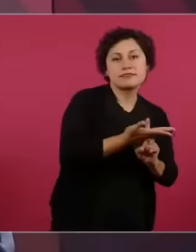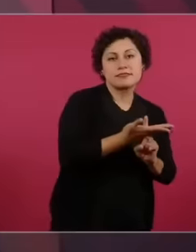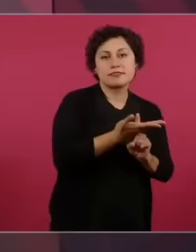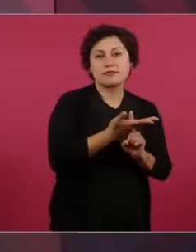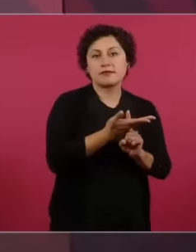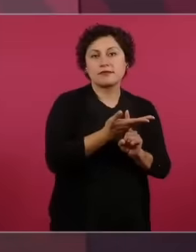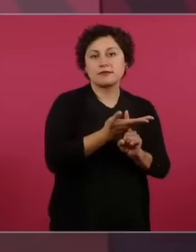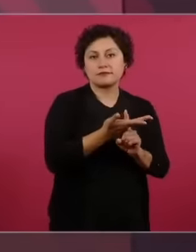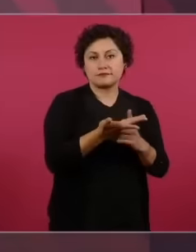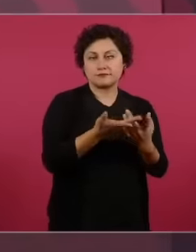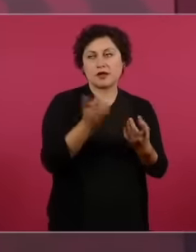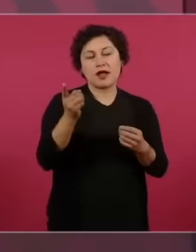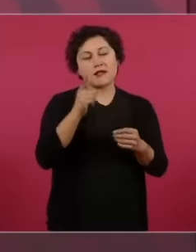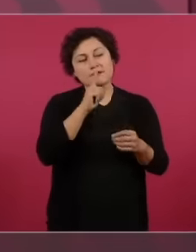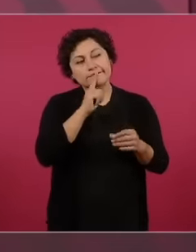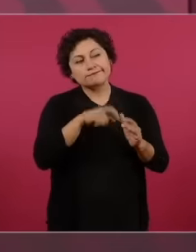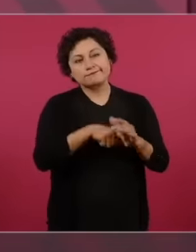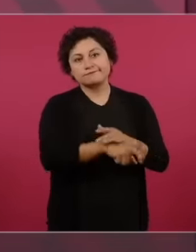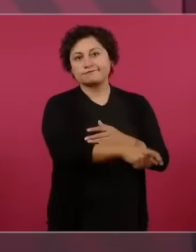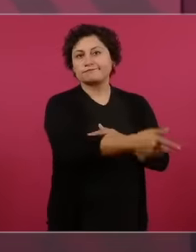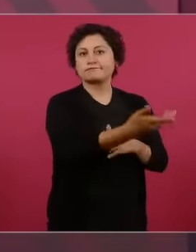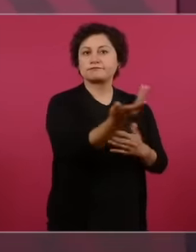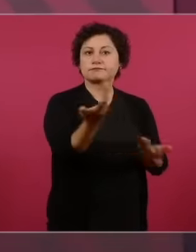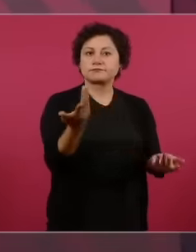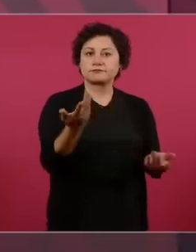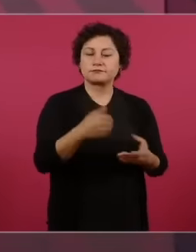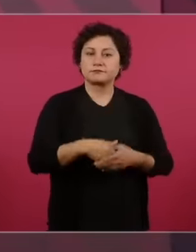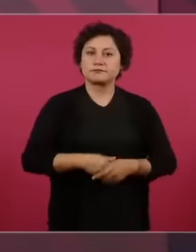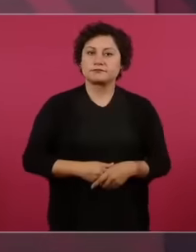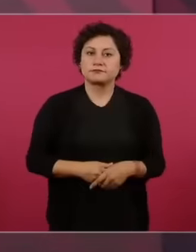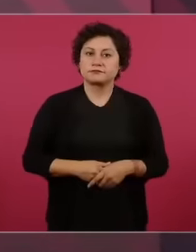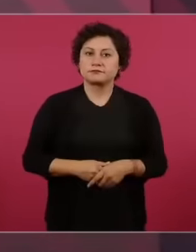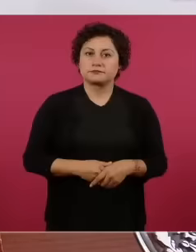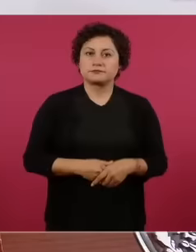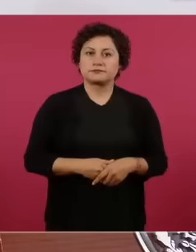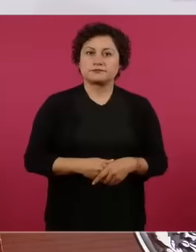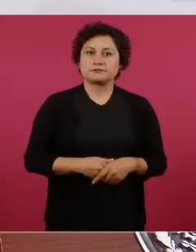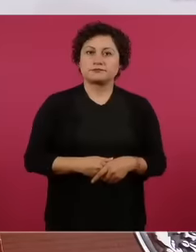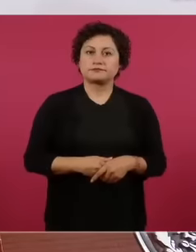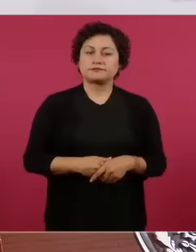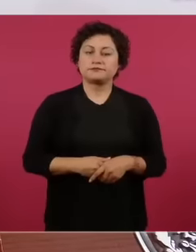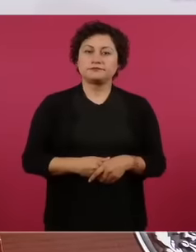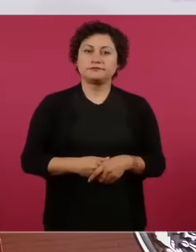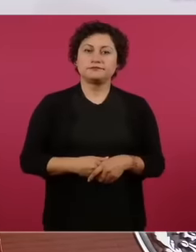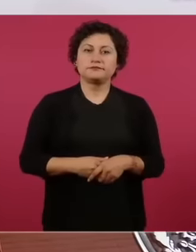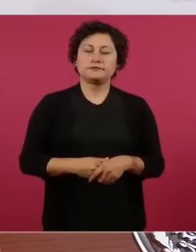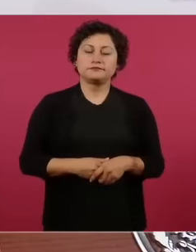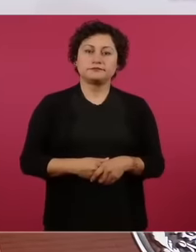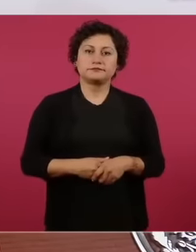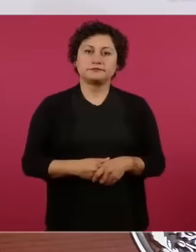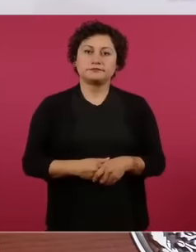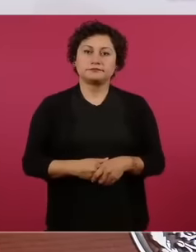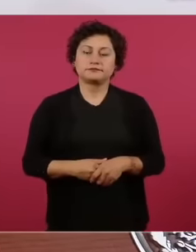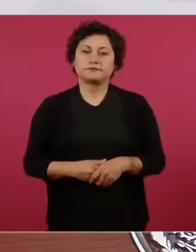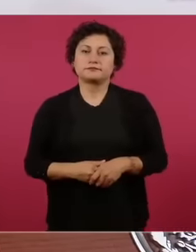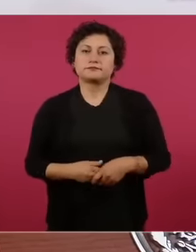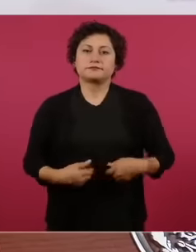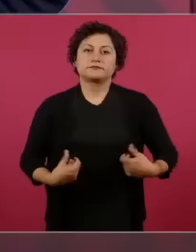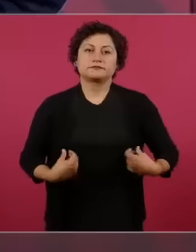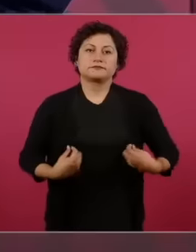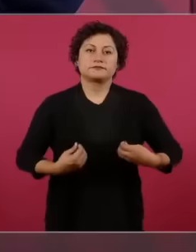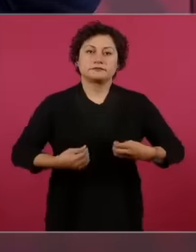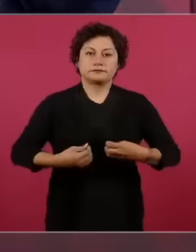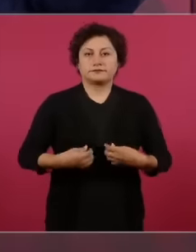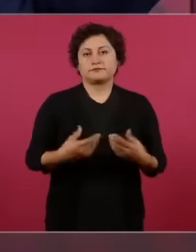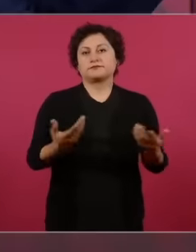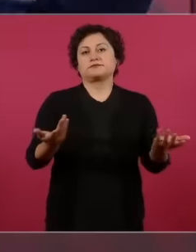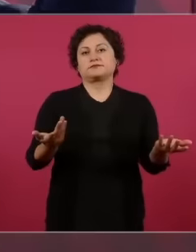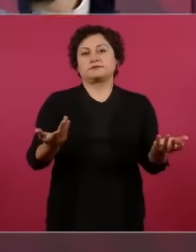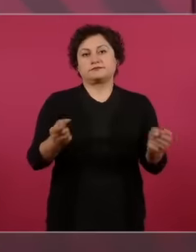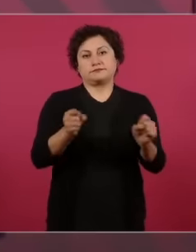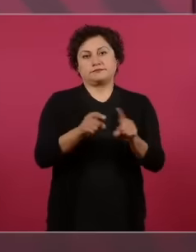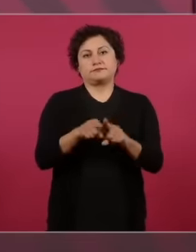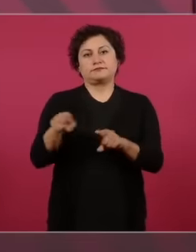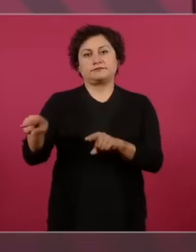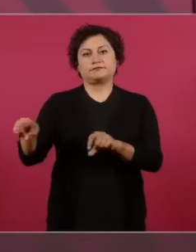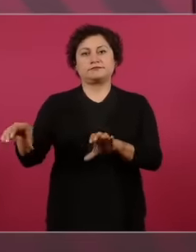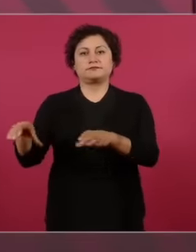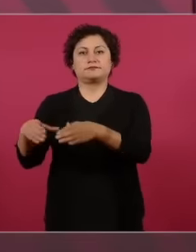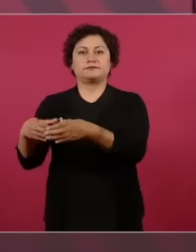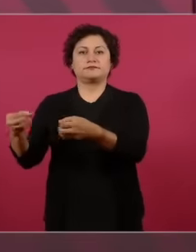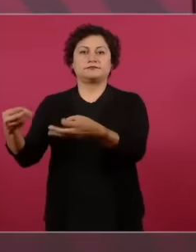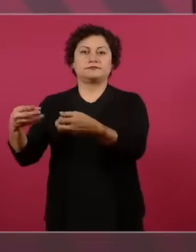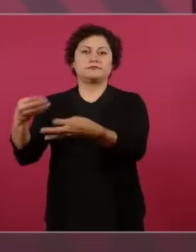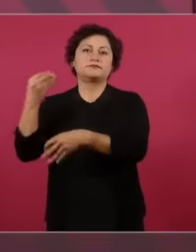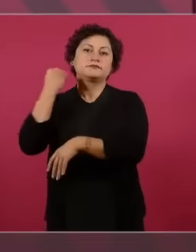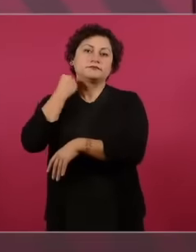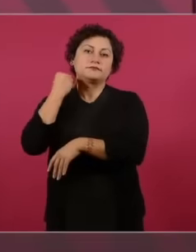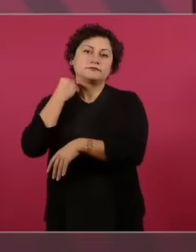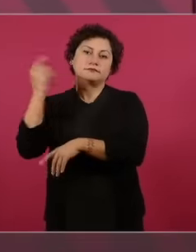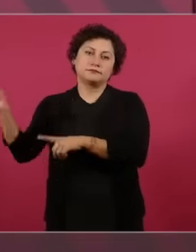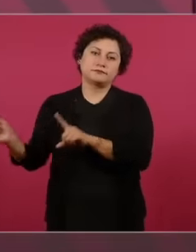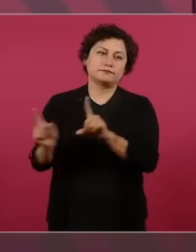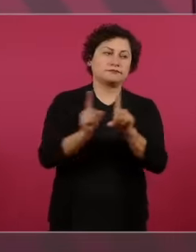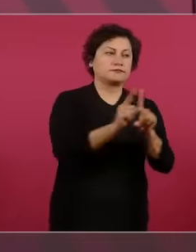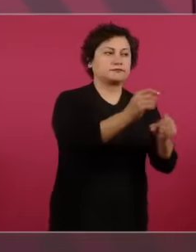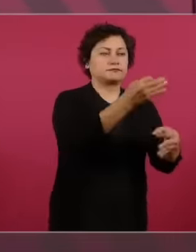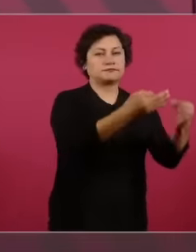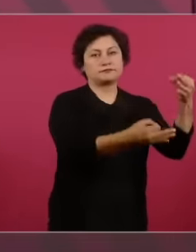because the head of the office